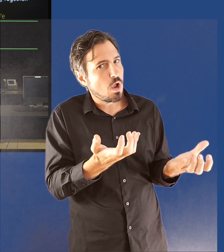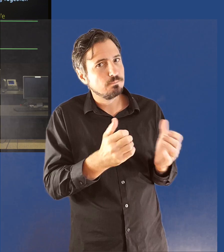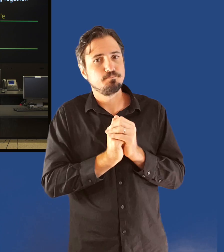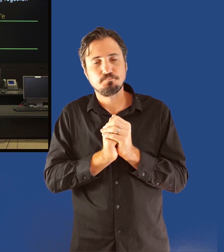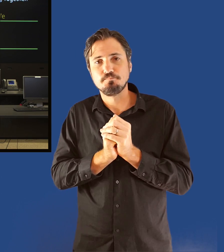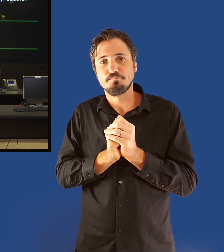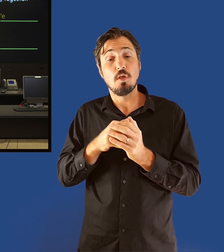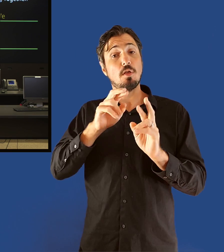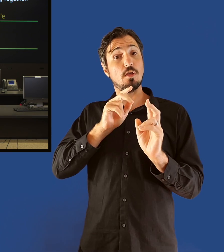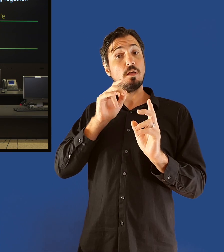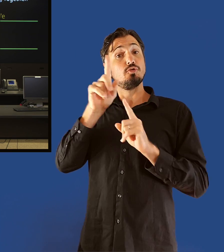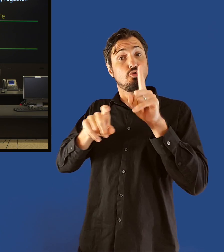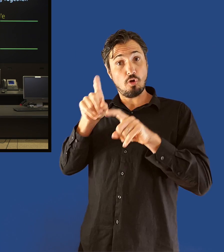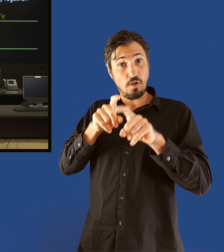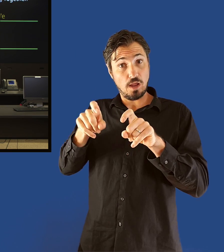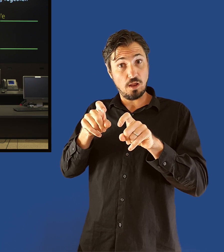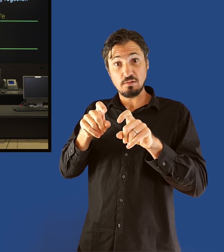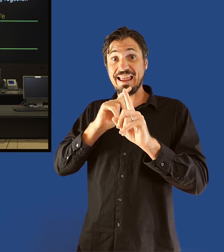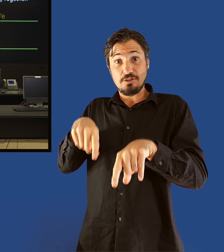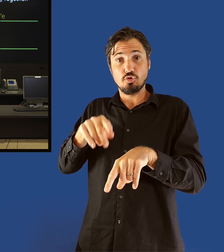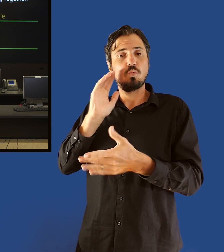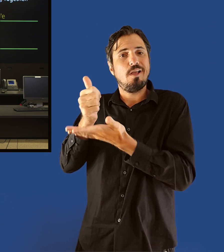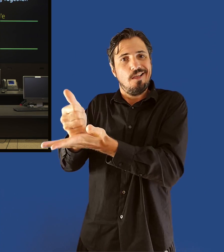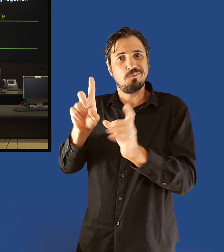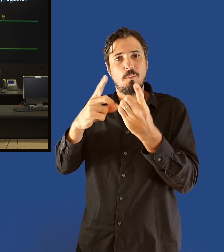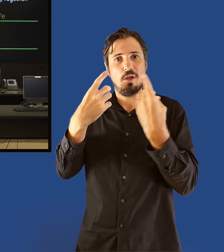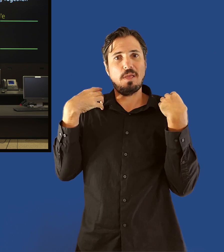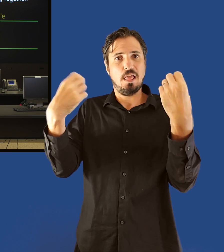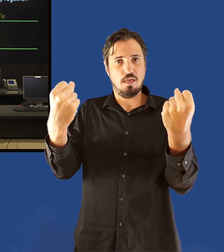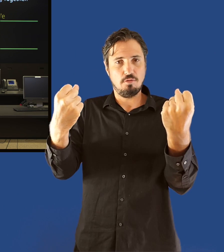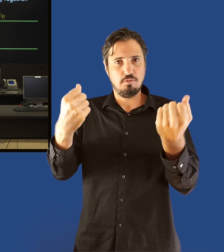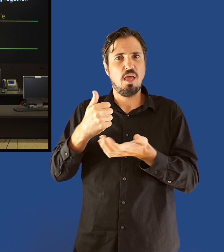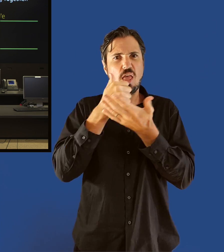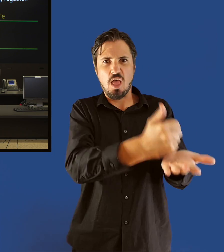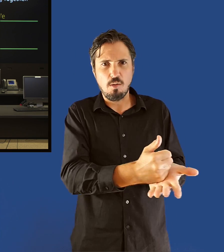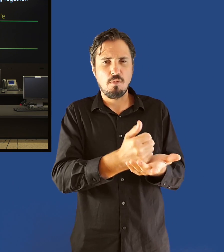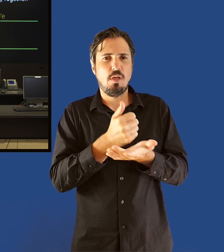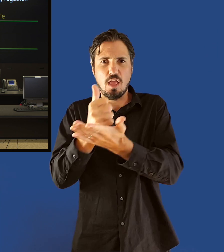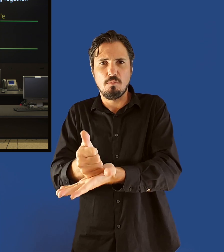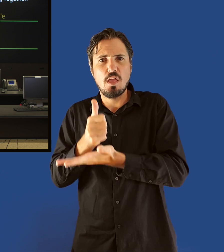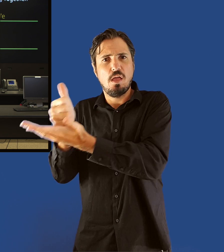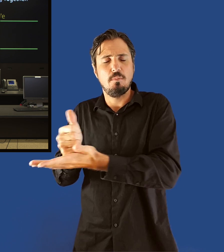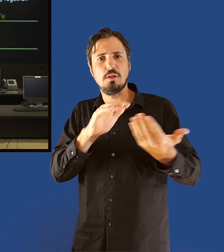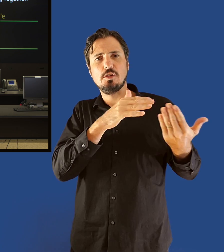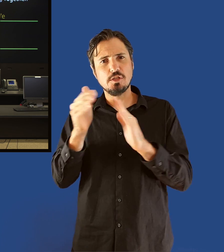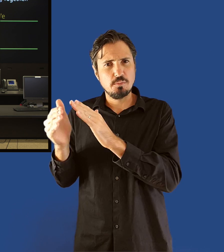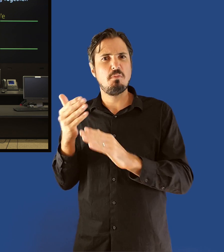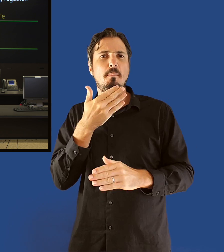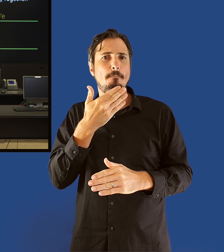The results of the surveys will help the Department of Health and the county emergency response effort to respond more effectively to the community’s needs.